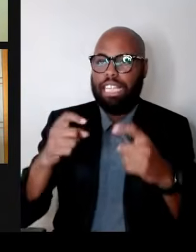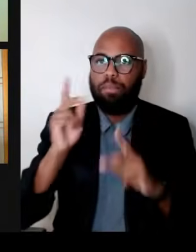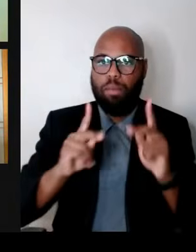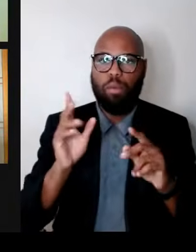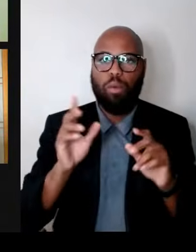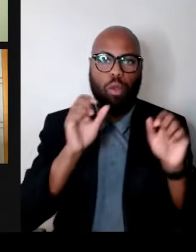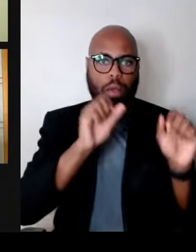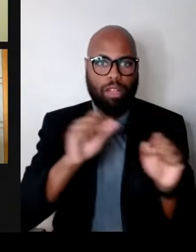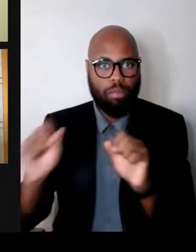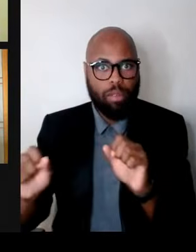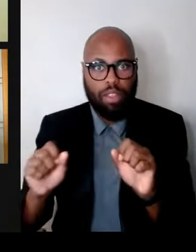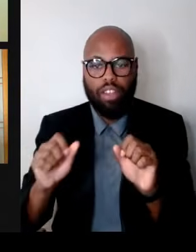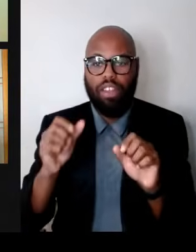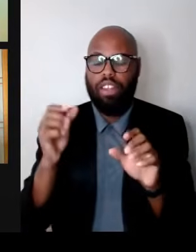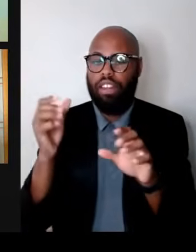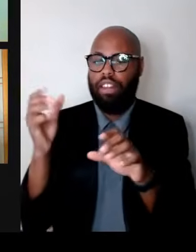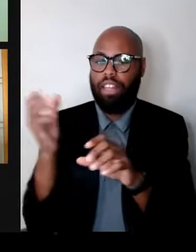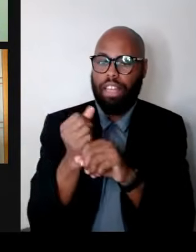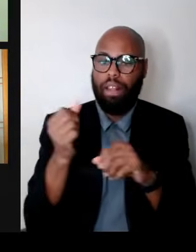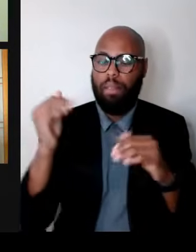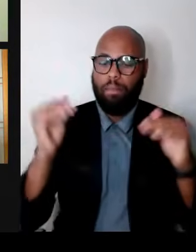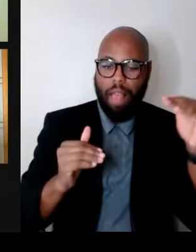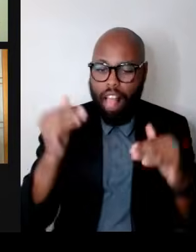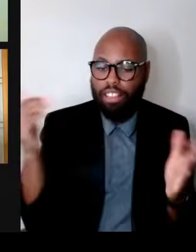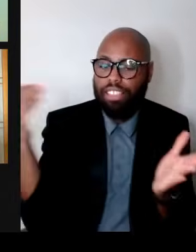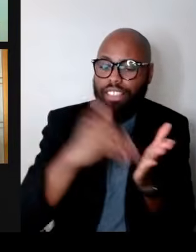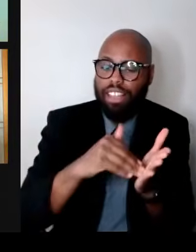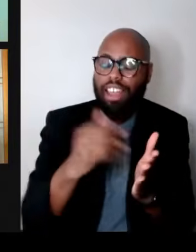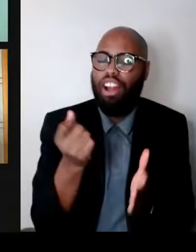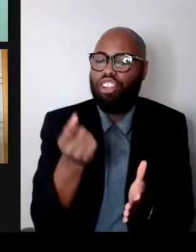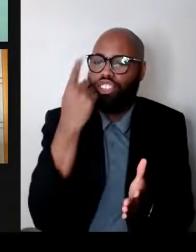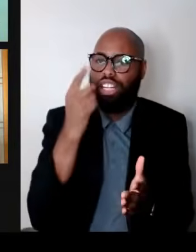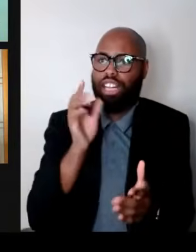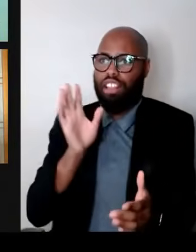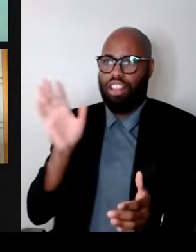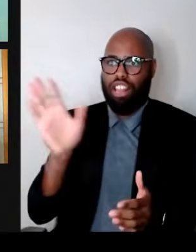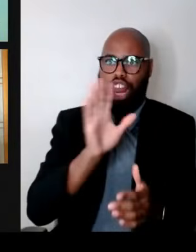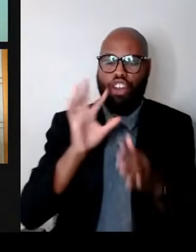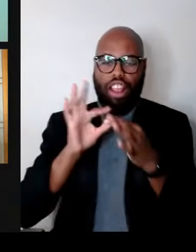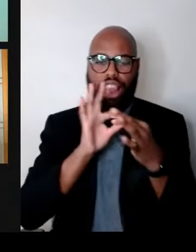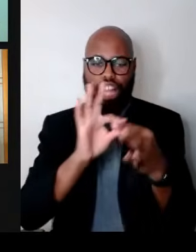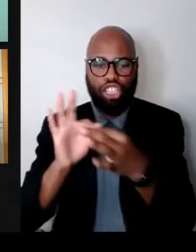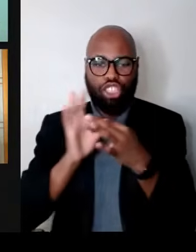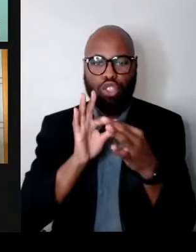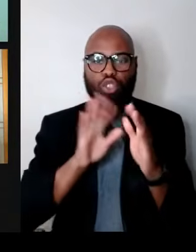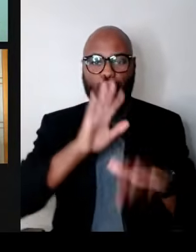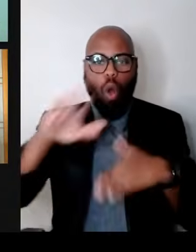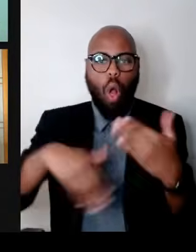and understanding their relationship to all things that exist.